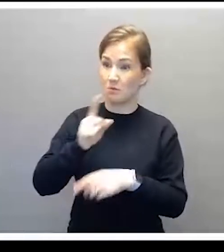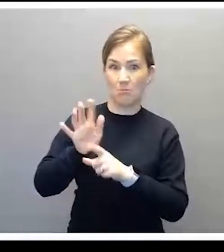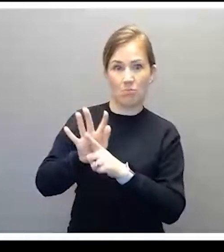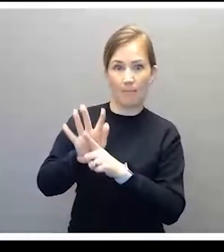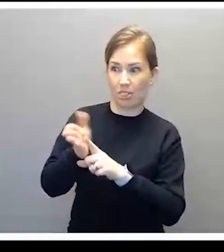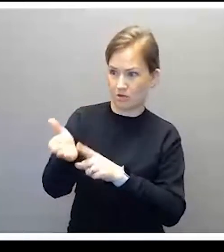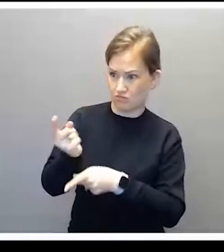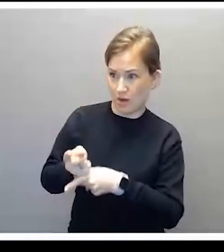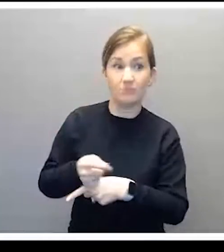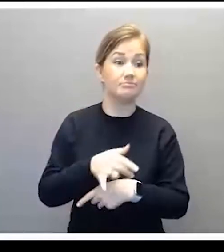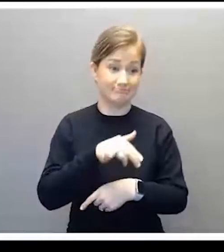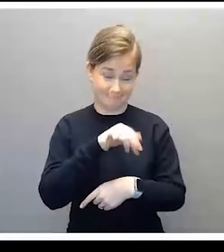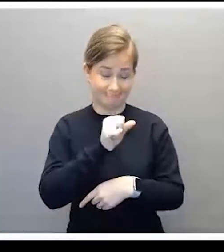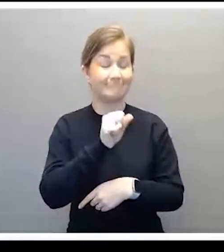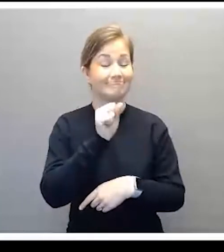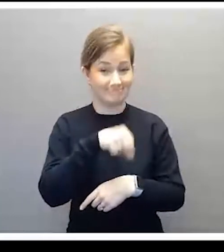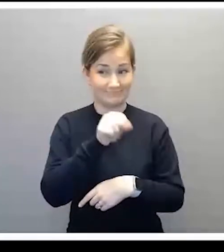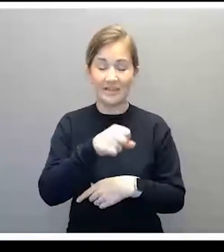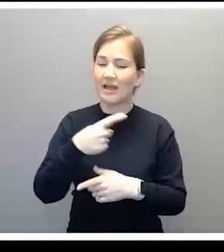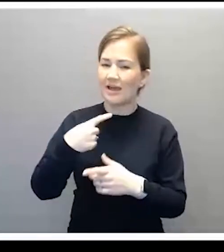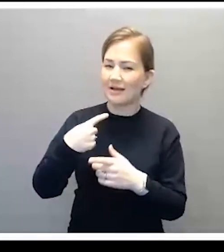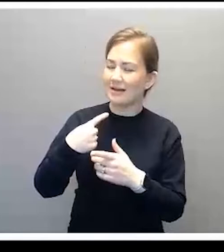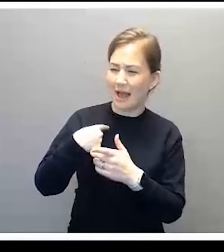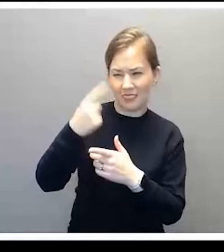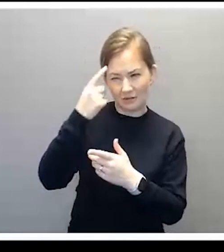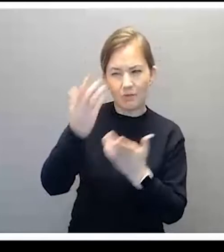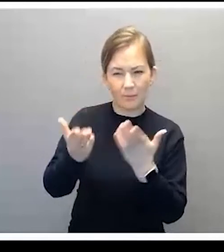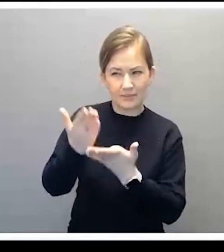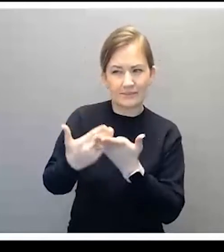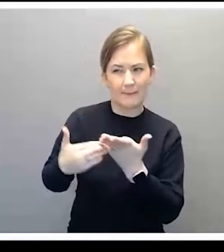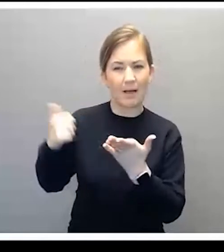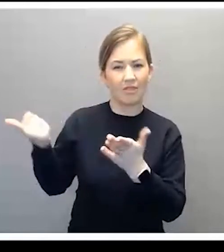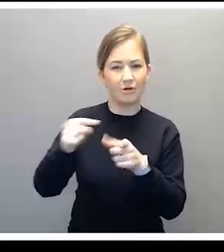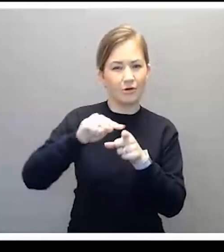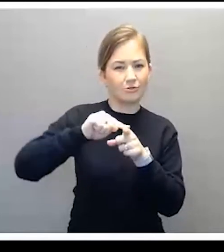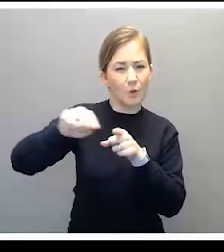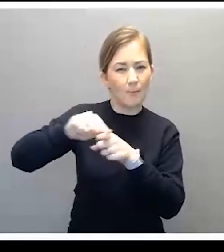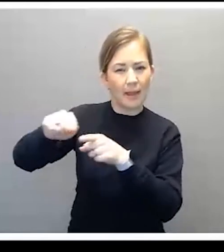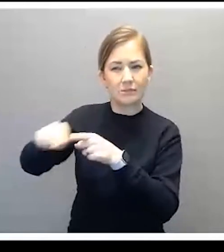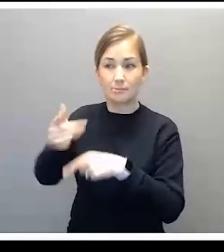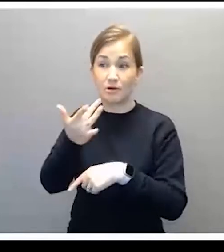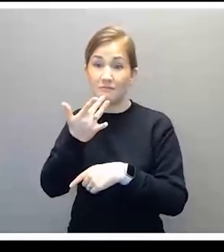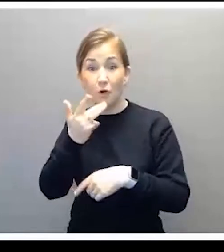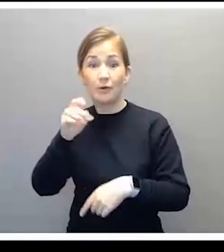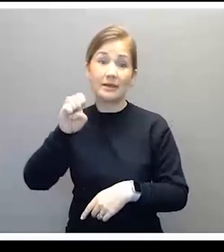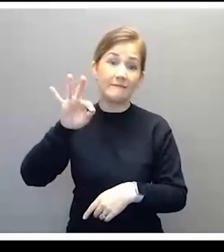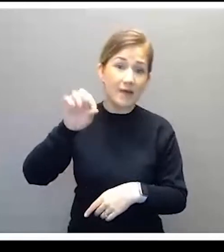right? Right. And I imagine, some other domains prefer EFS,